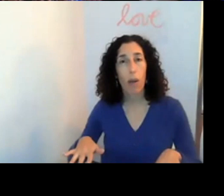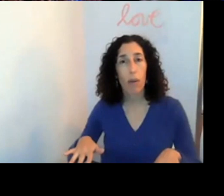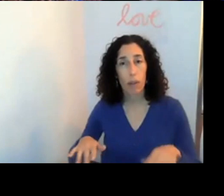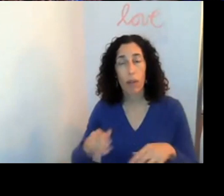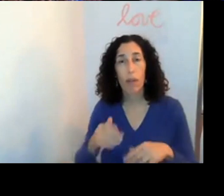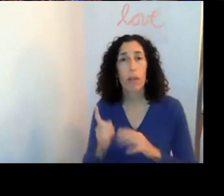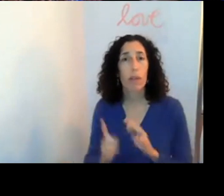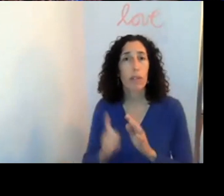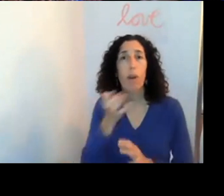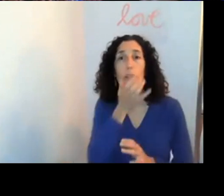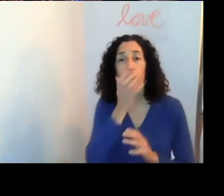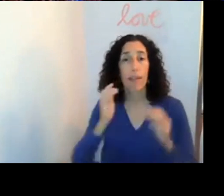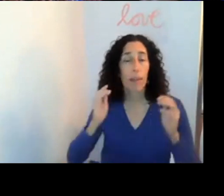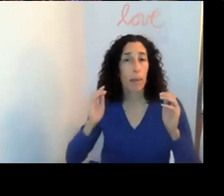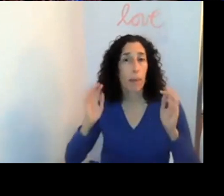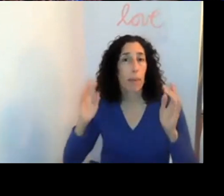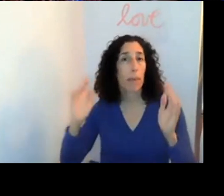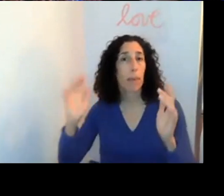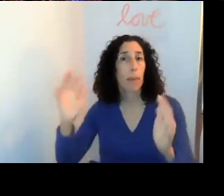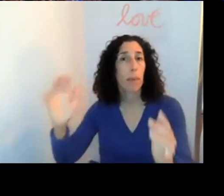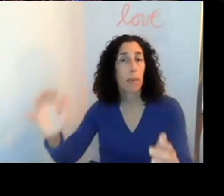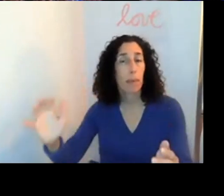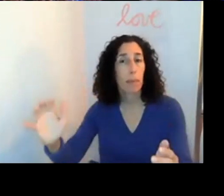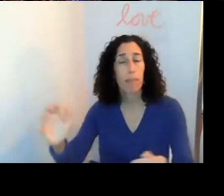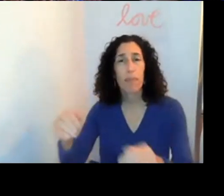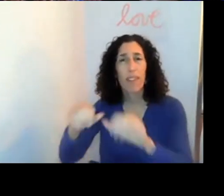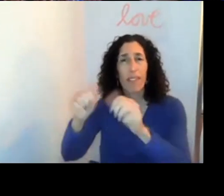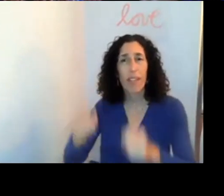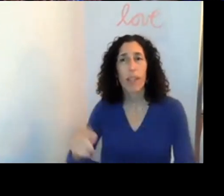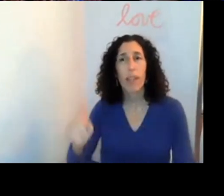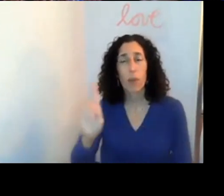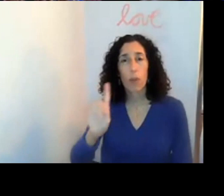as decorative in order to not add alt‑text to it there. And I think that comes from like